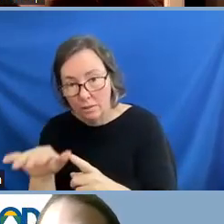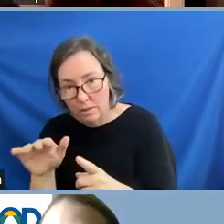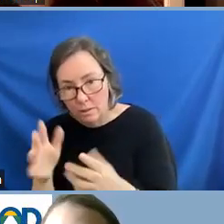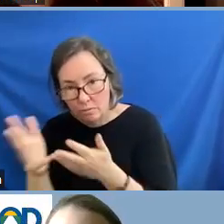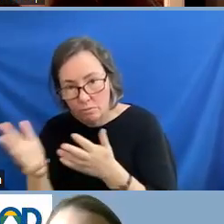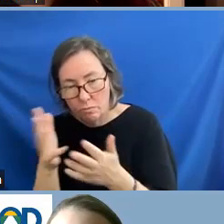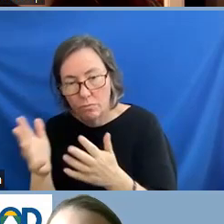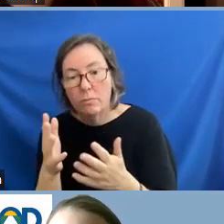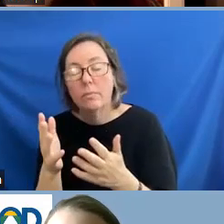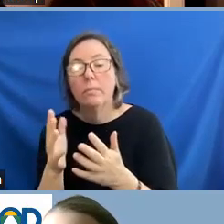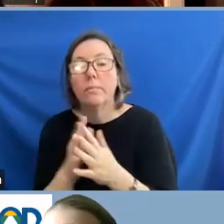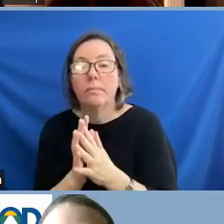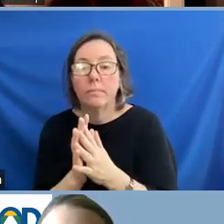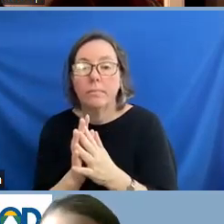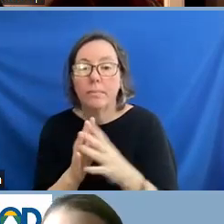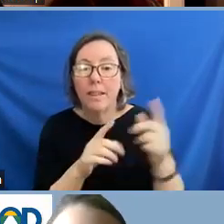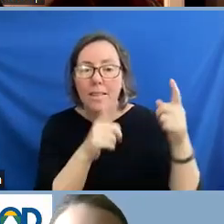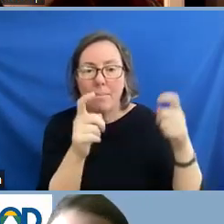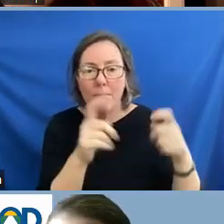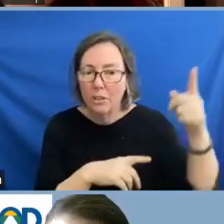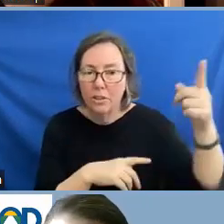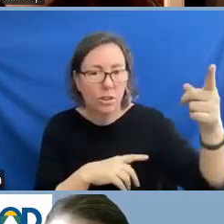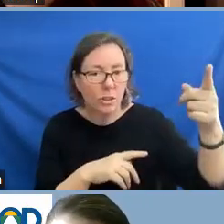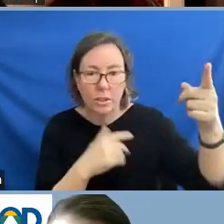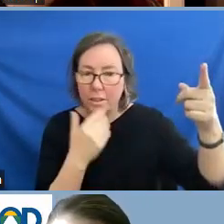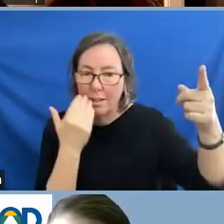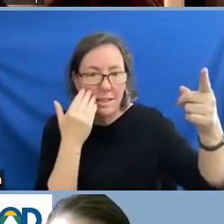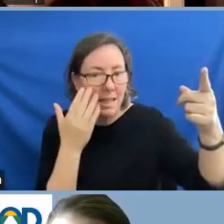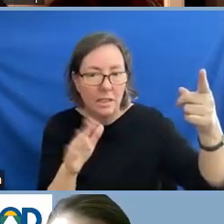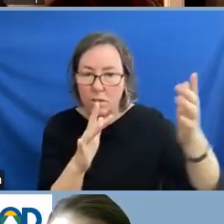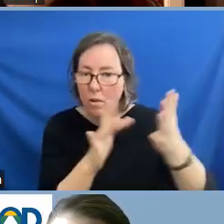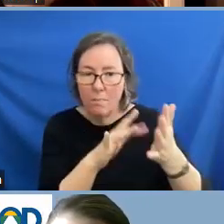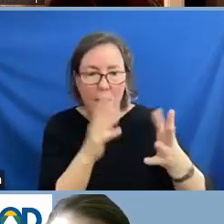First off, the manager doesn't get any medical information about the employee, right? Yes.